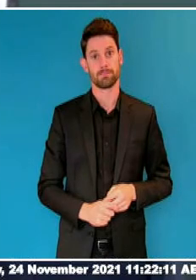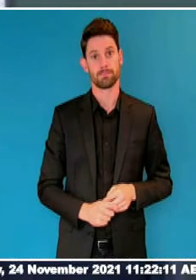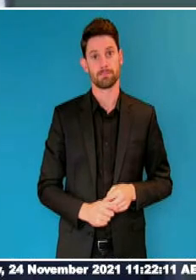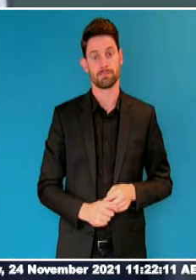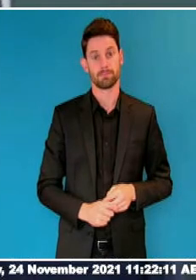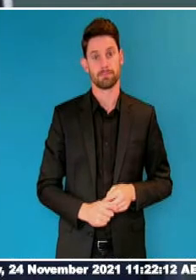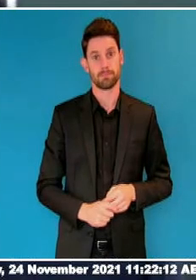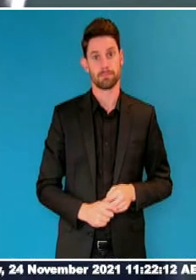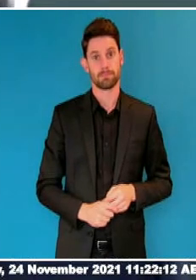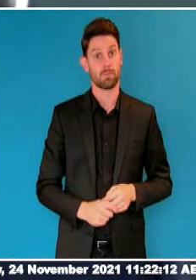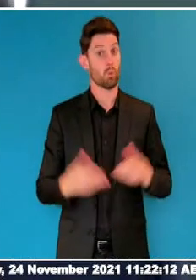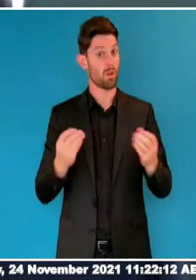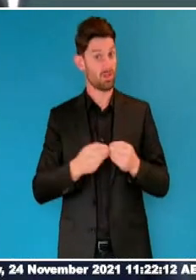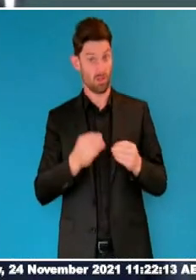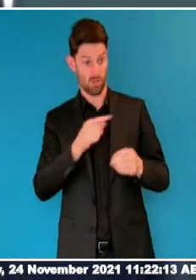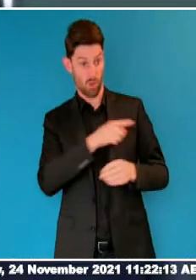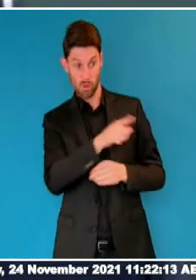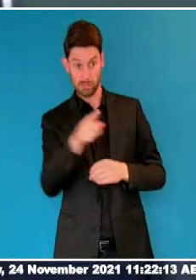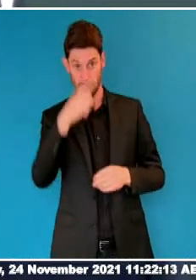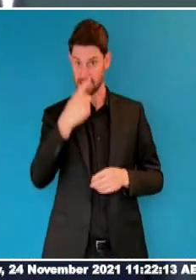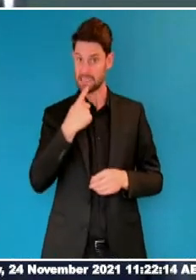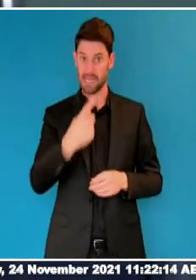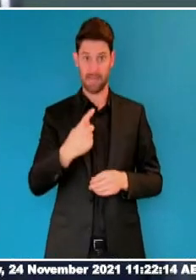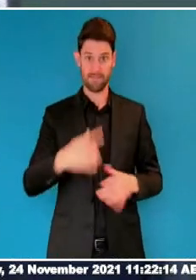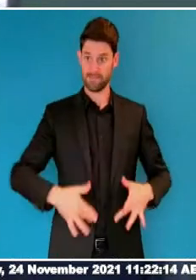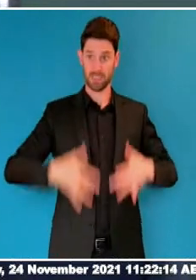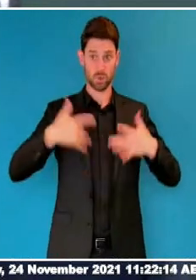indicate that they are well supported by the system and by their managers.